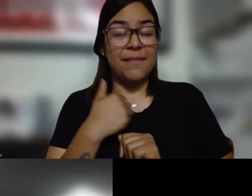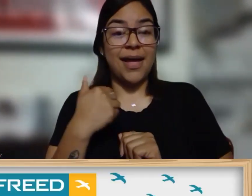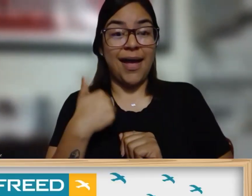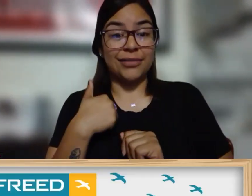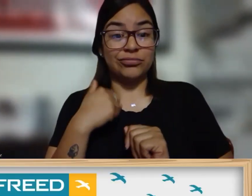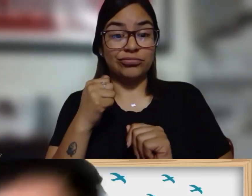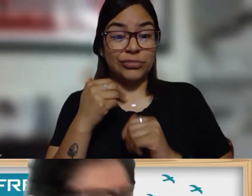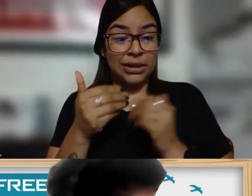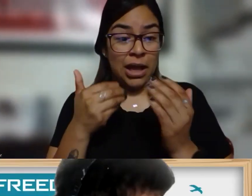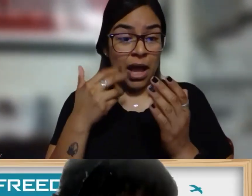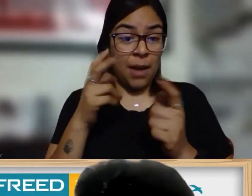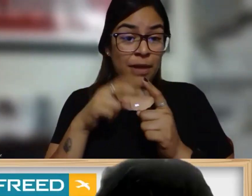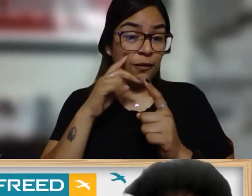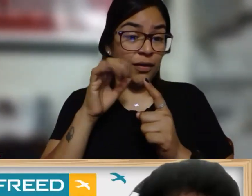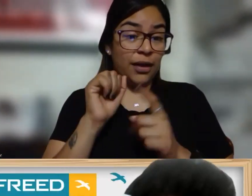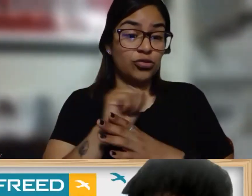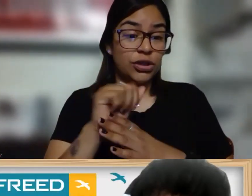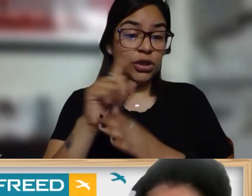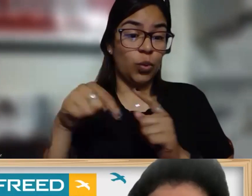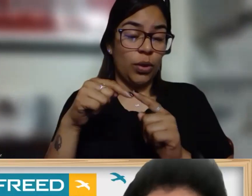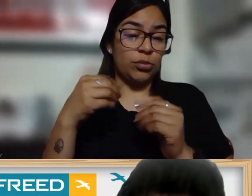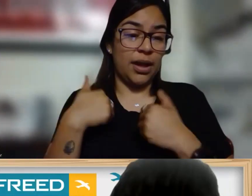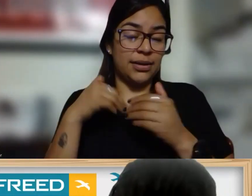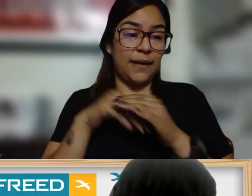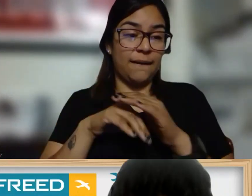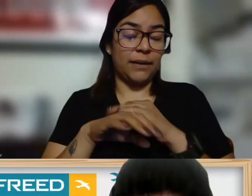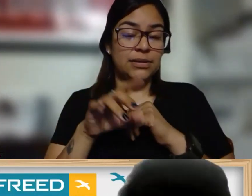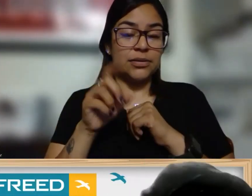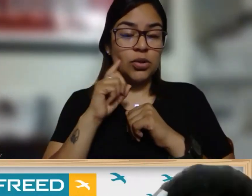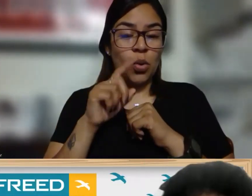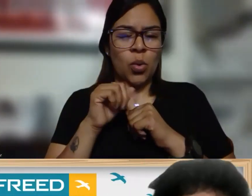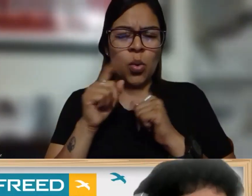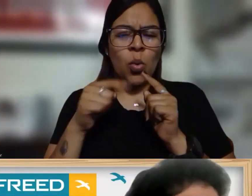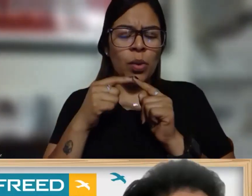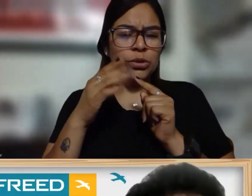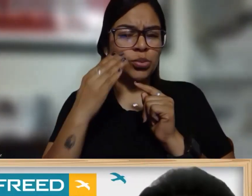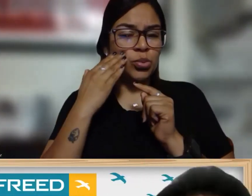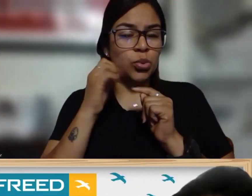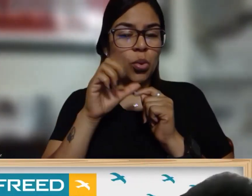this is for CDA maybe it's for Carl when do we anticipate that training being available